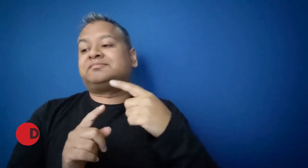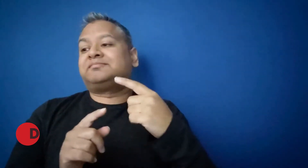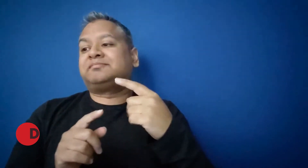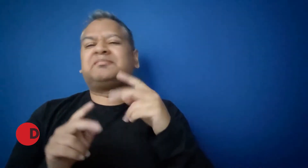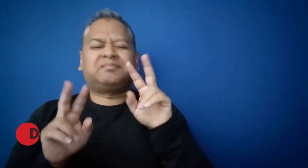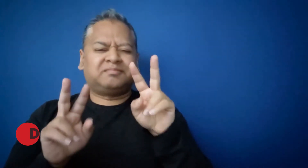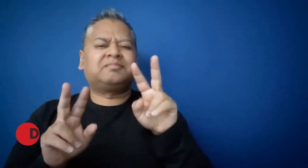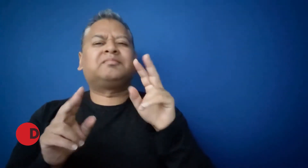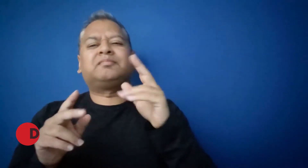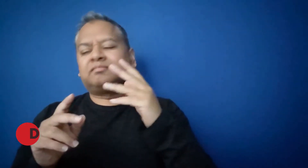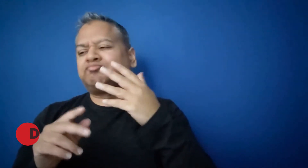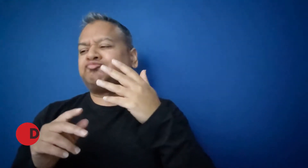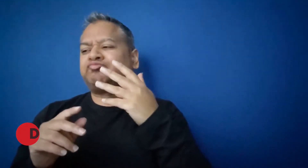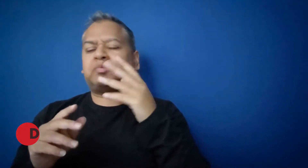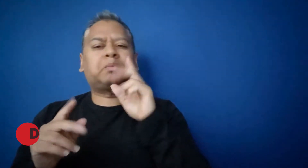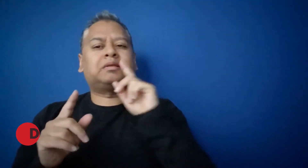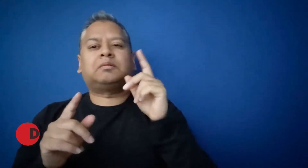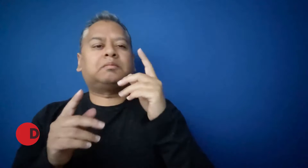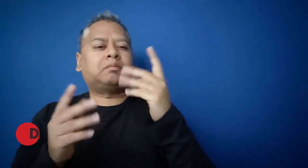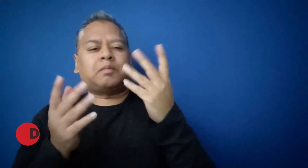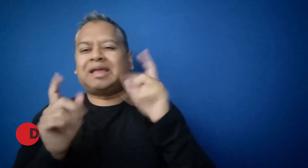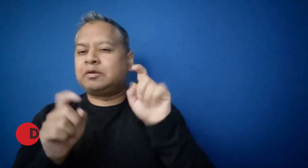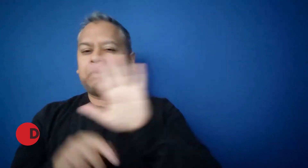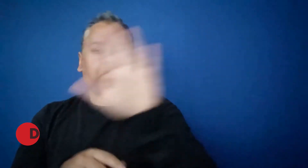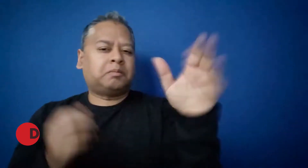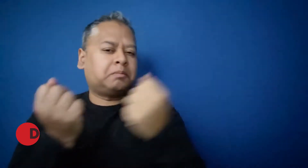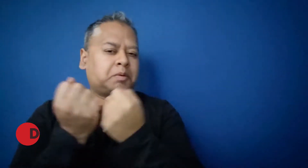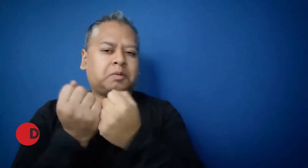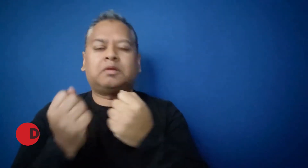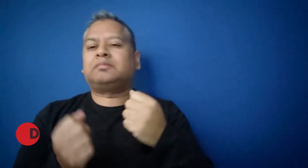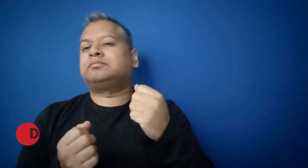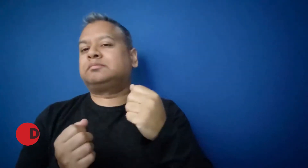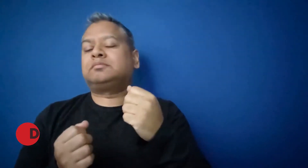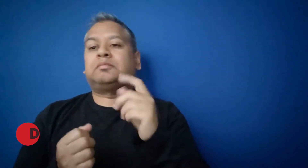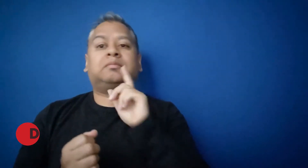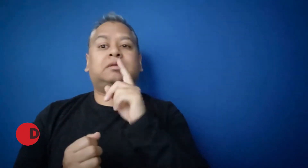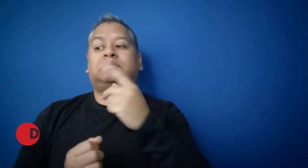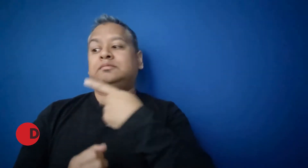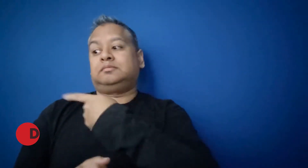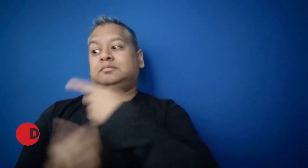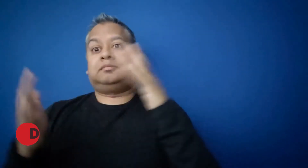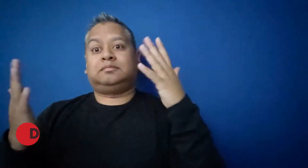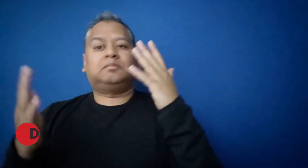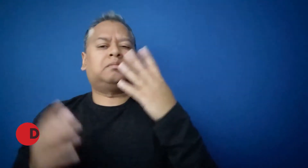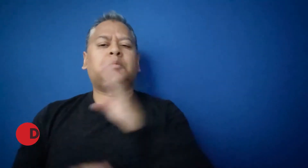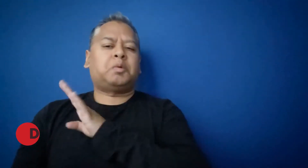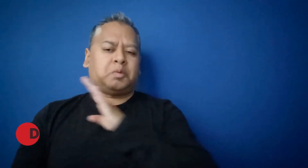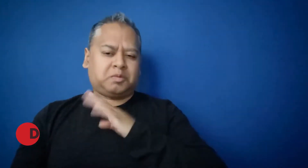We look ahead and need your support, not just two of us but also